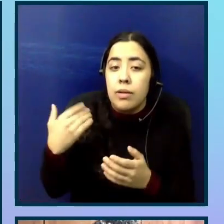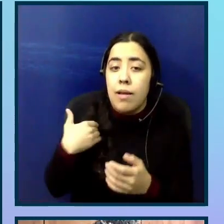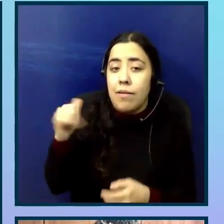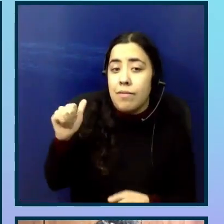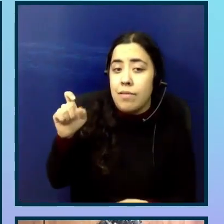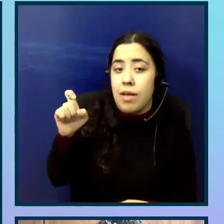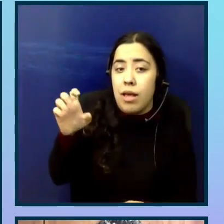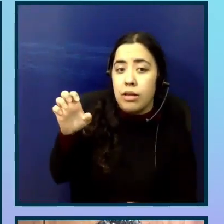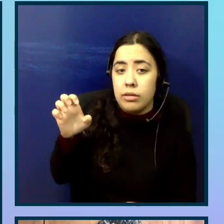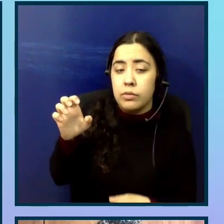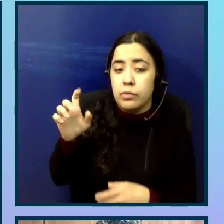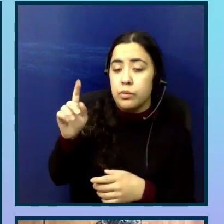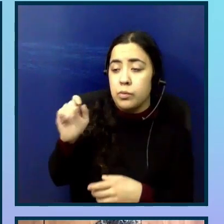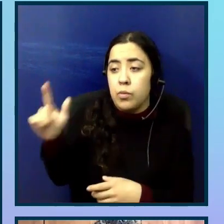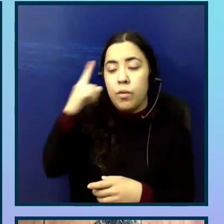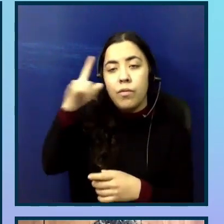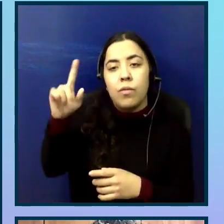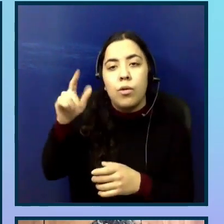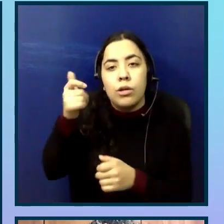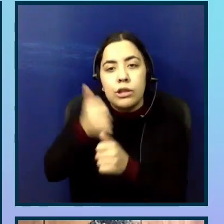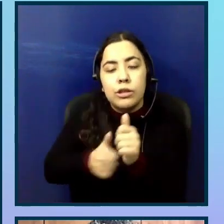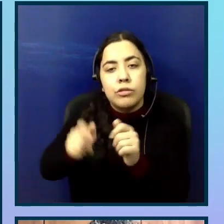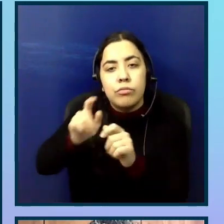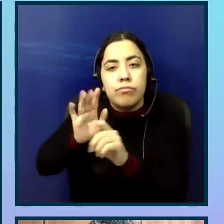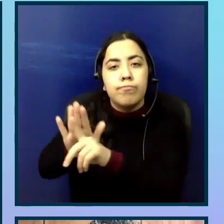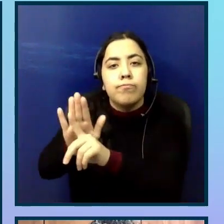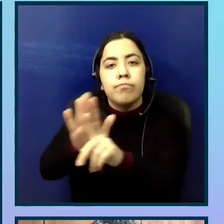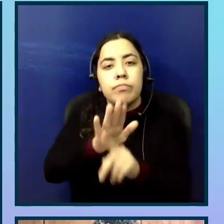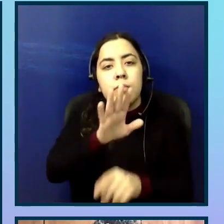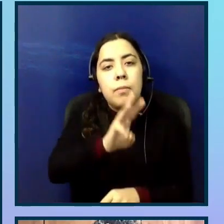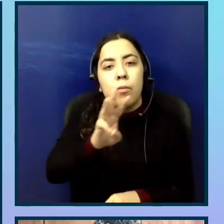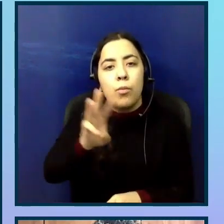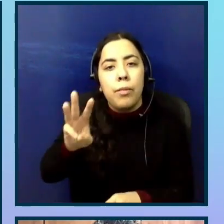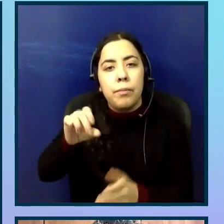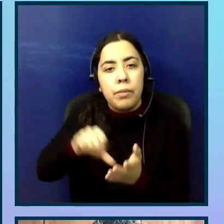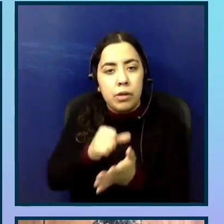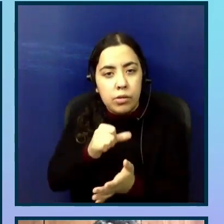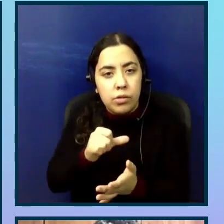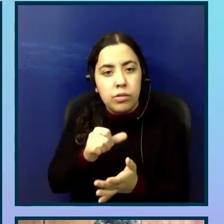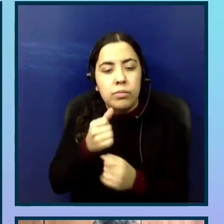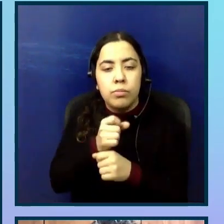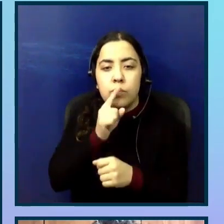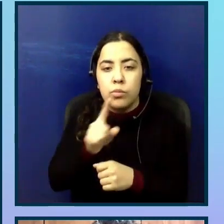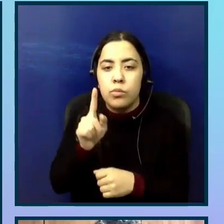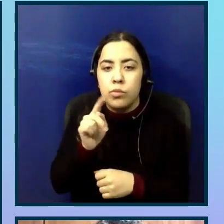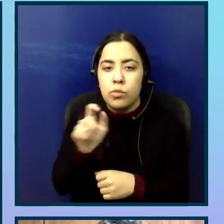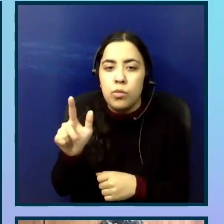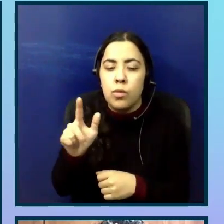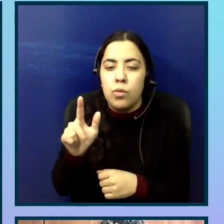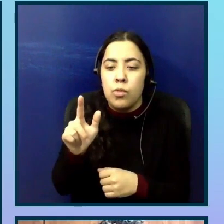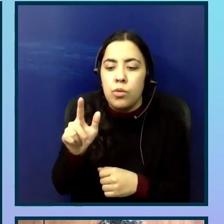we use different tools to make sure that the color contrast is right